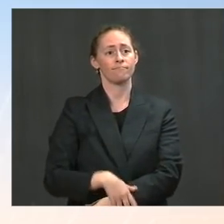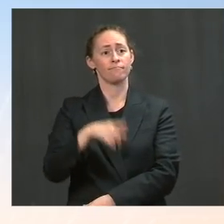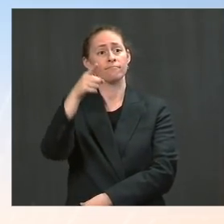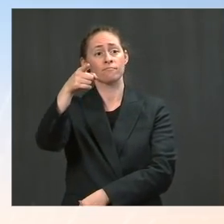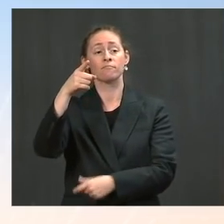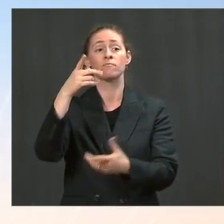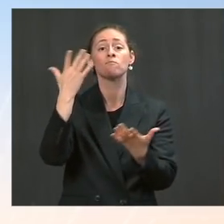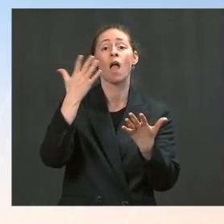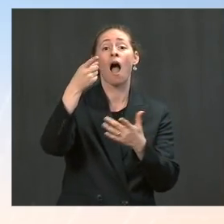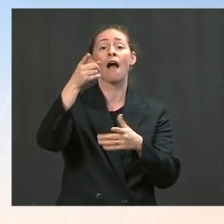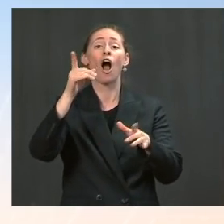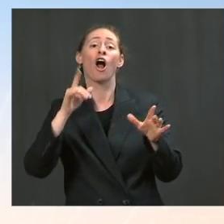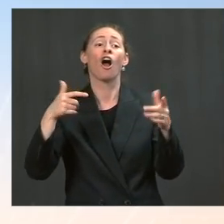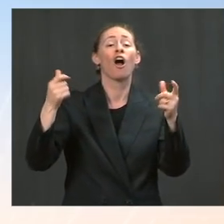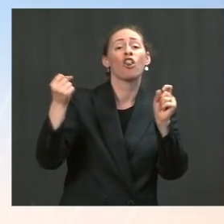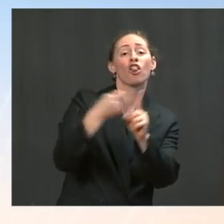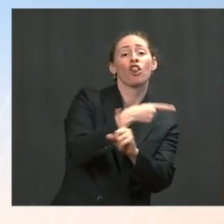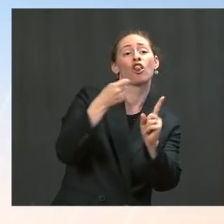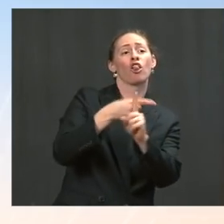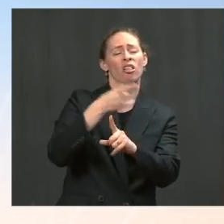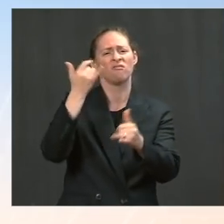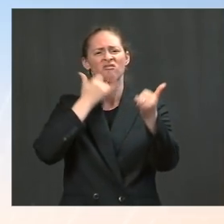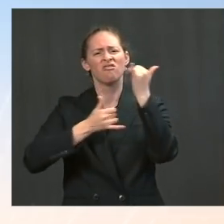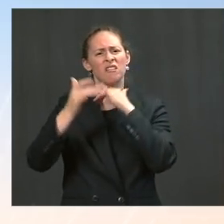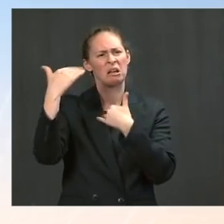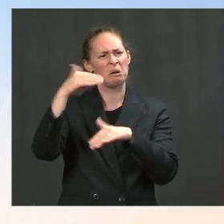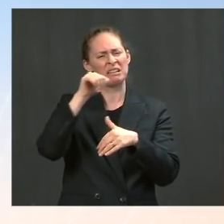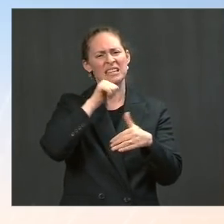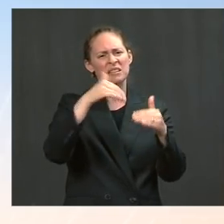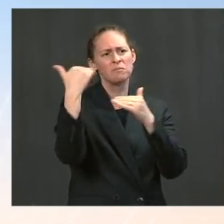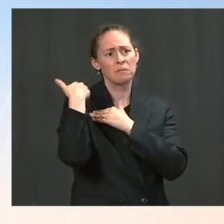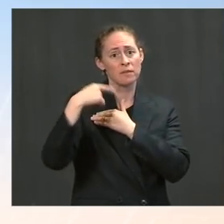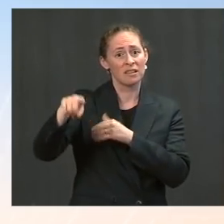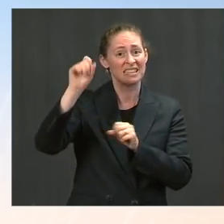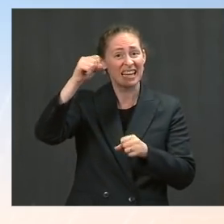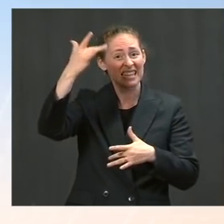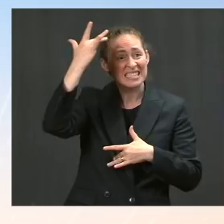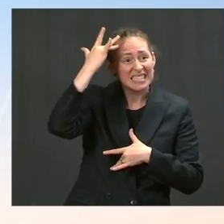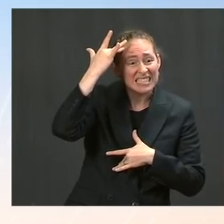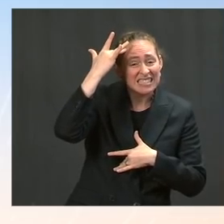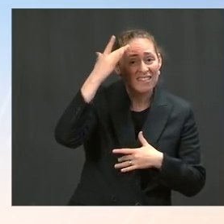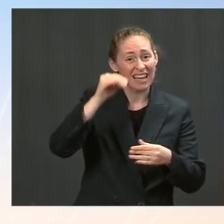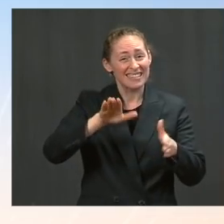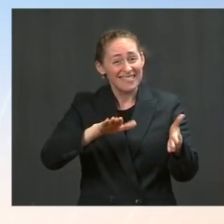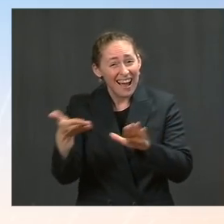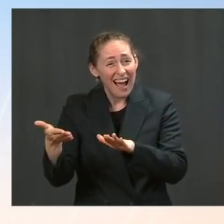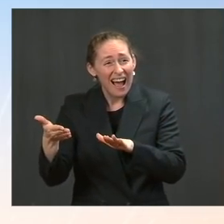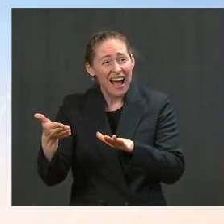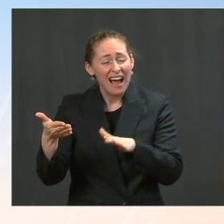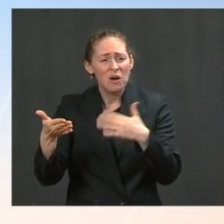they could lead to people's -- people getting very sick, and people ultimately losing their lives. Why don't we all participate in a process